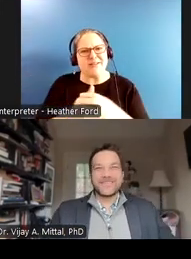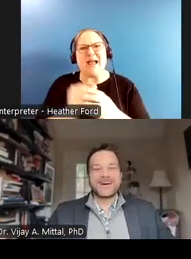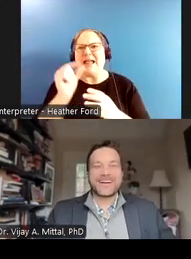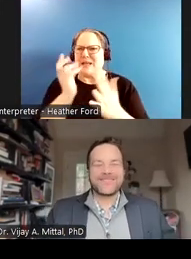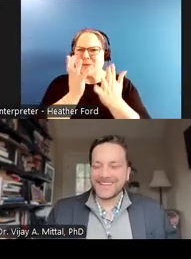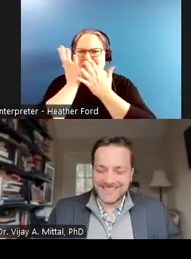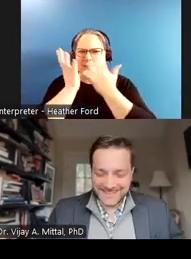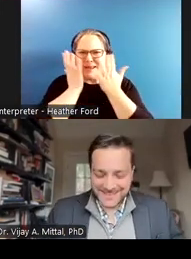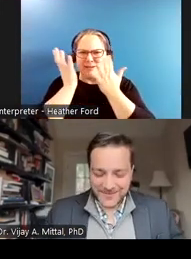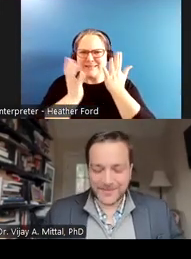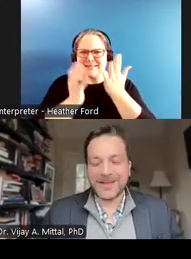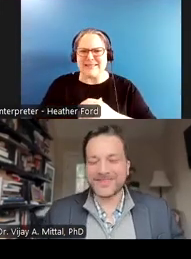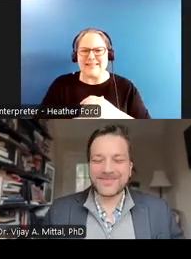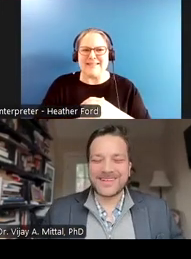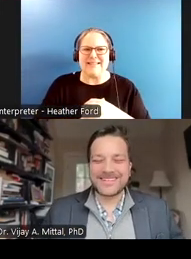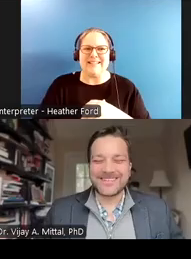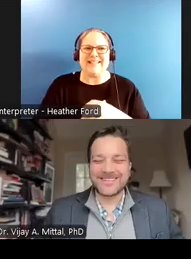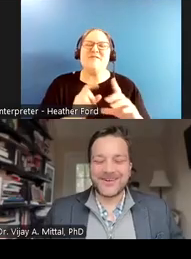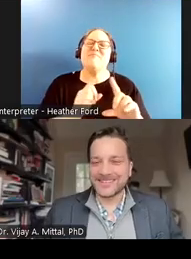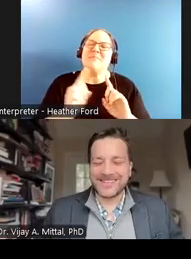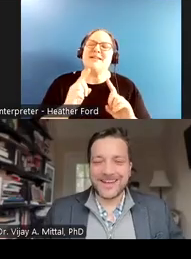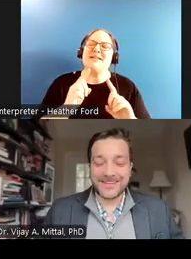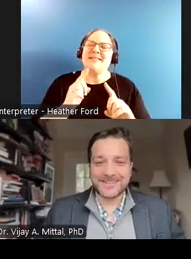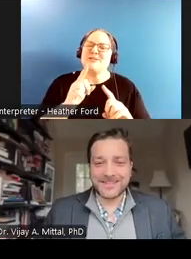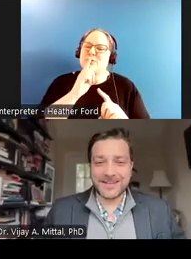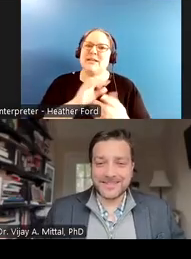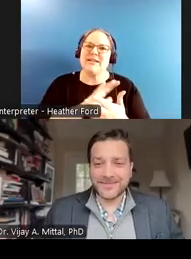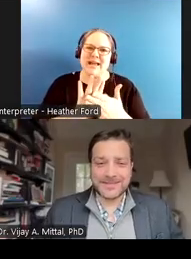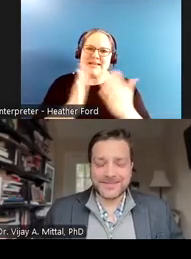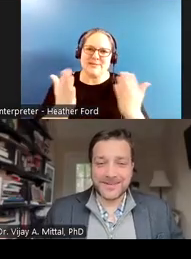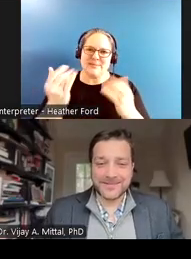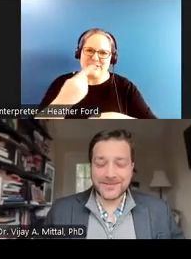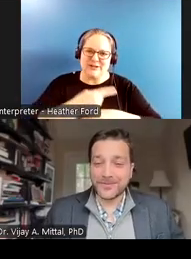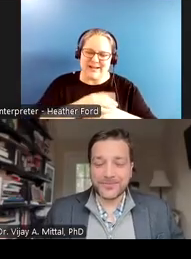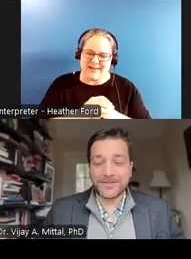but um it's it's a real pleasure to speak to you all today. And I'll just say Steve is also one of